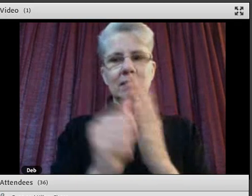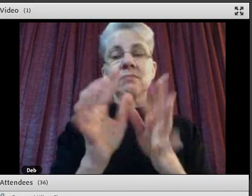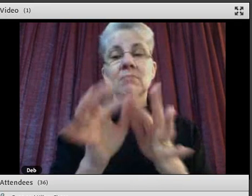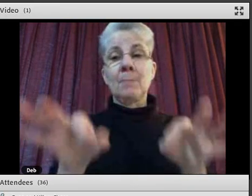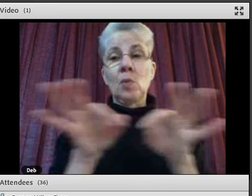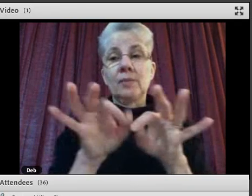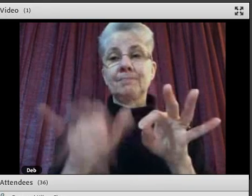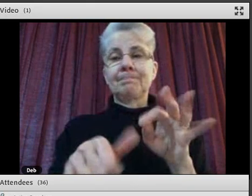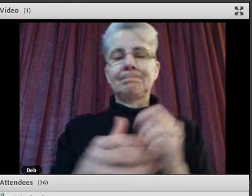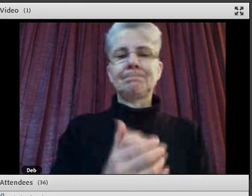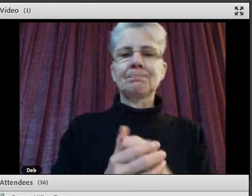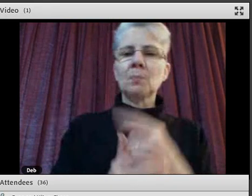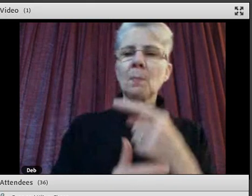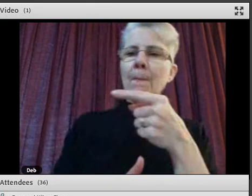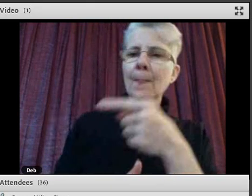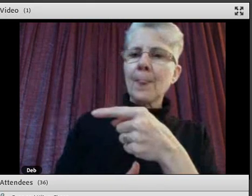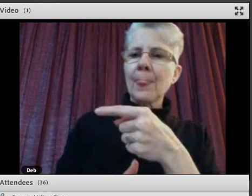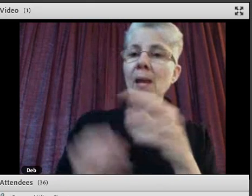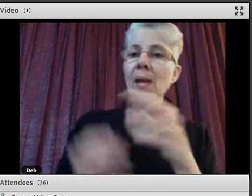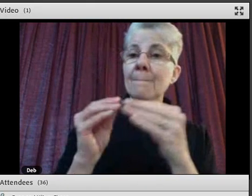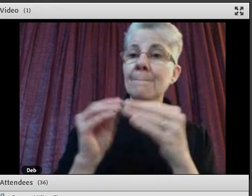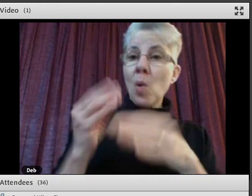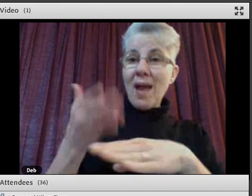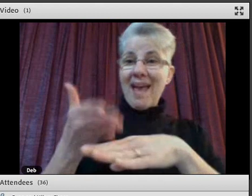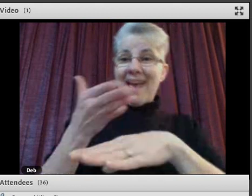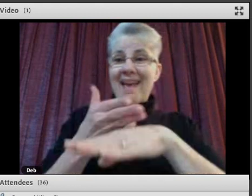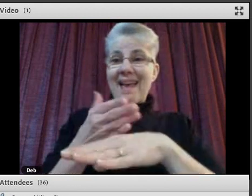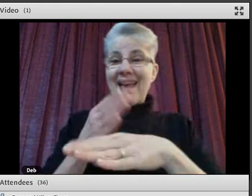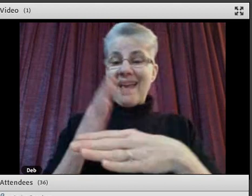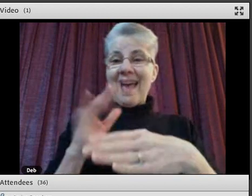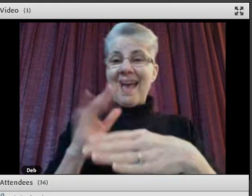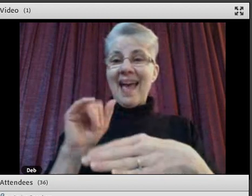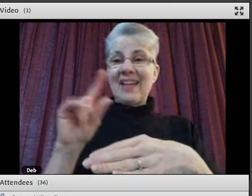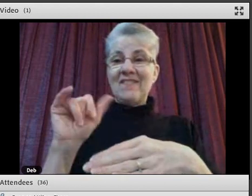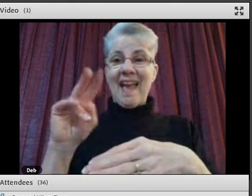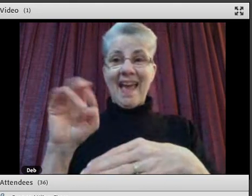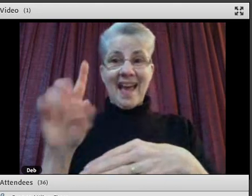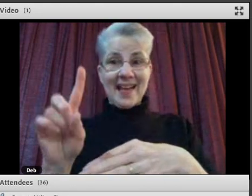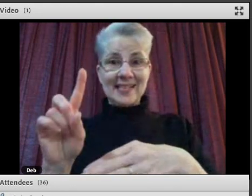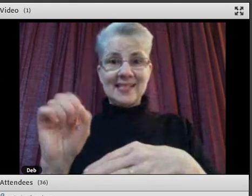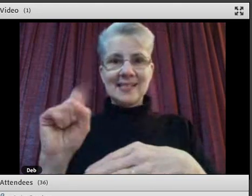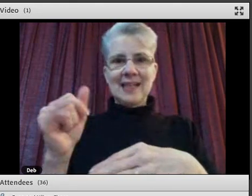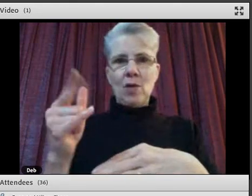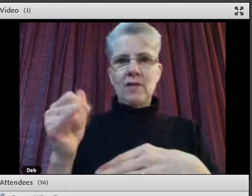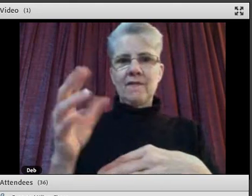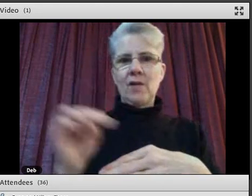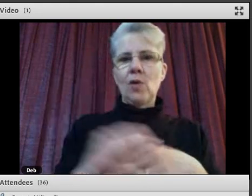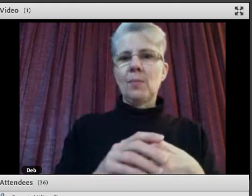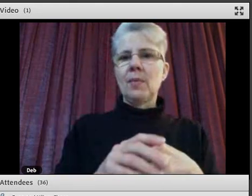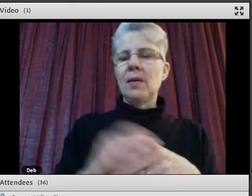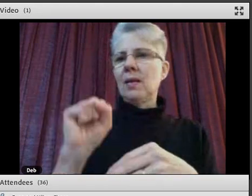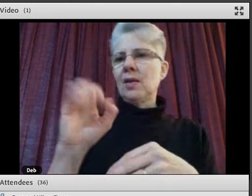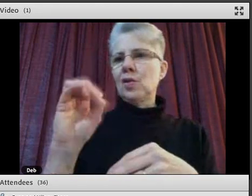So, getting into some more advanced Styrofoam -- Solar boats is just an amazing activity